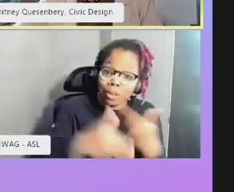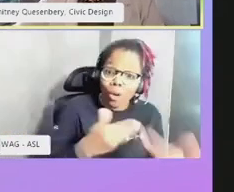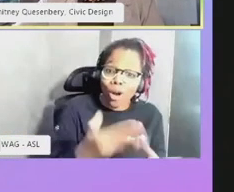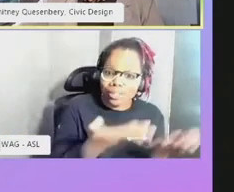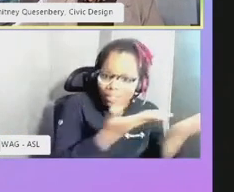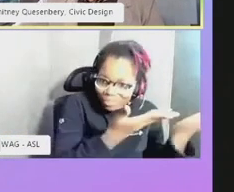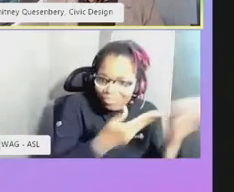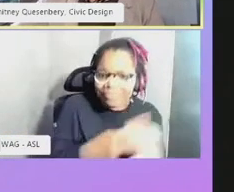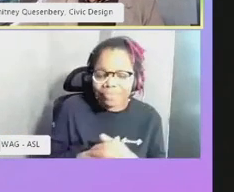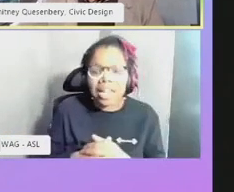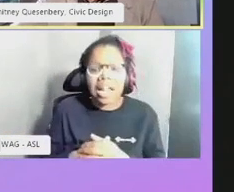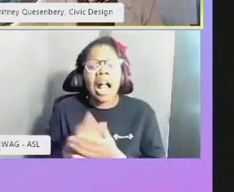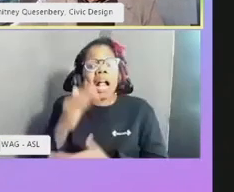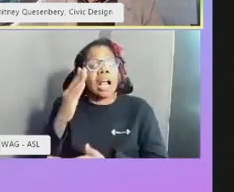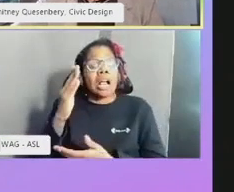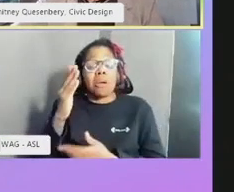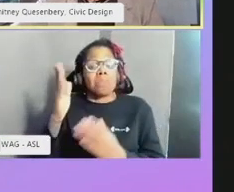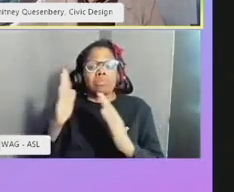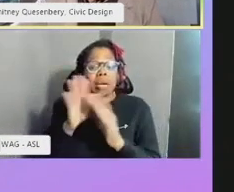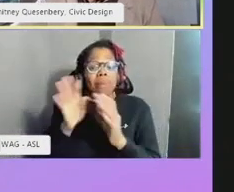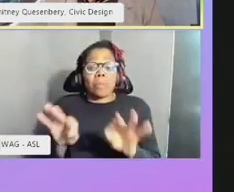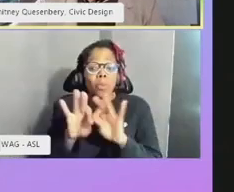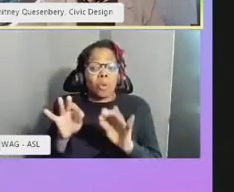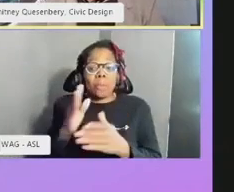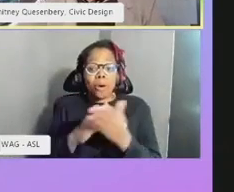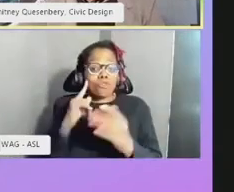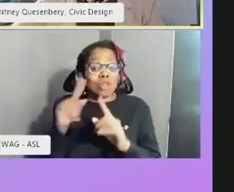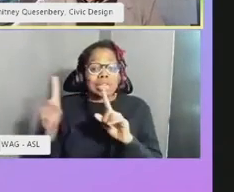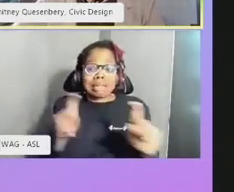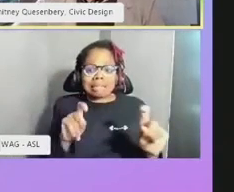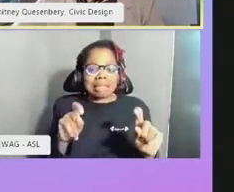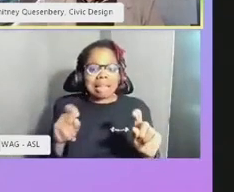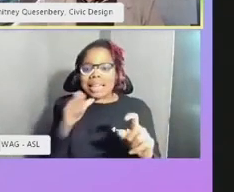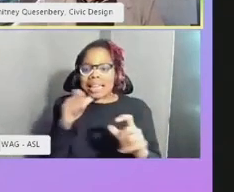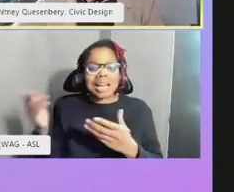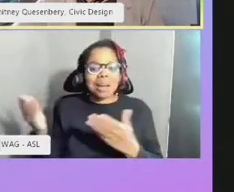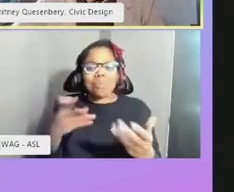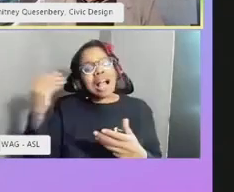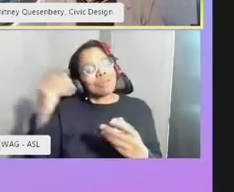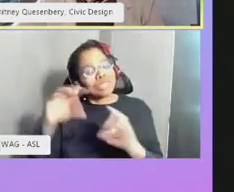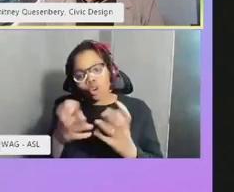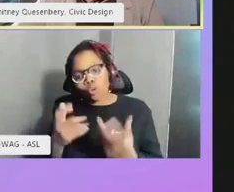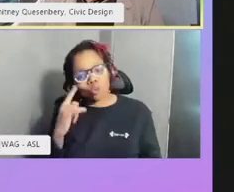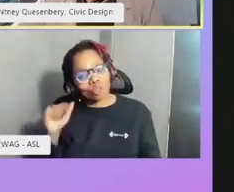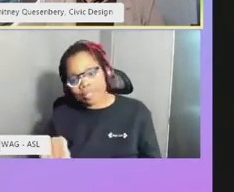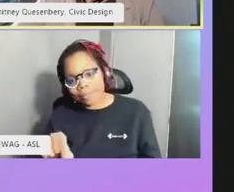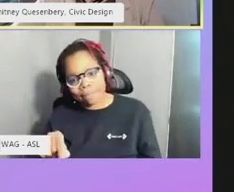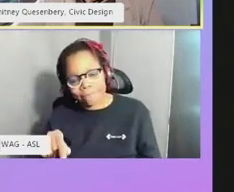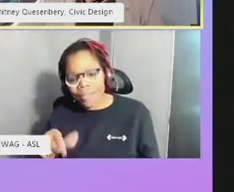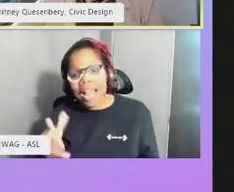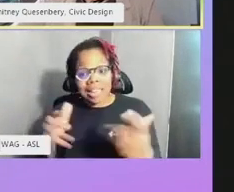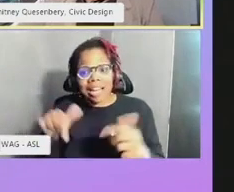Very much everything we say about ensuring that people with disabilities are included in the process. The part I love most about all this